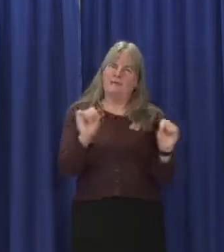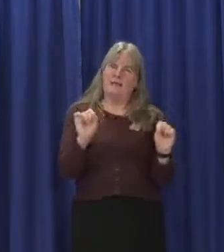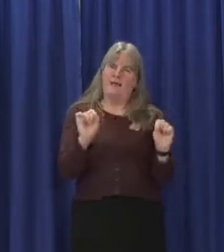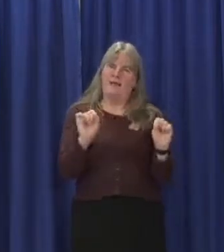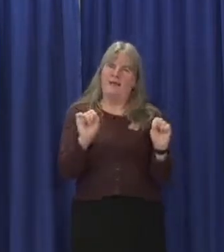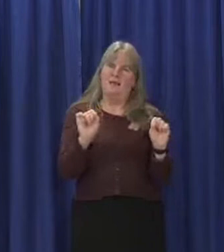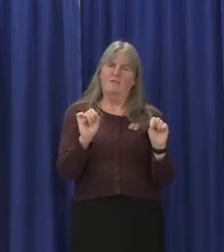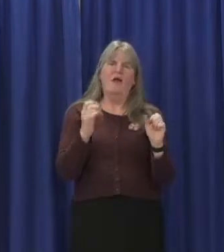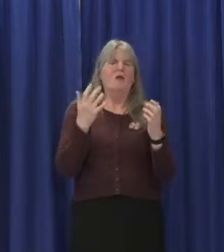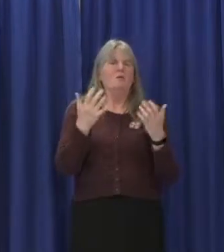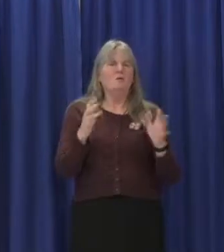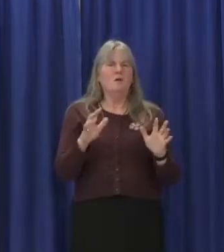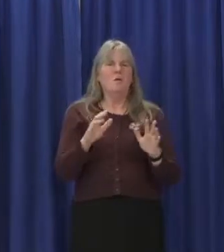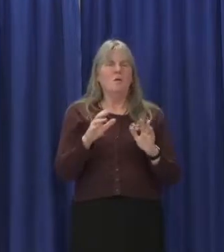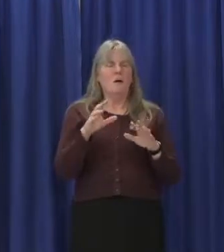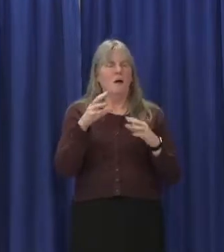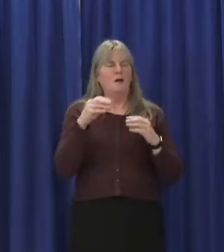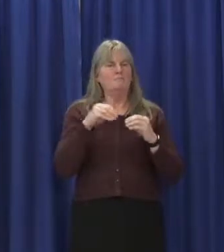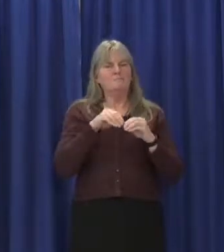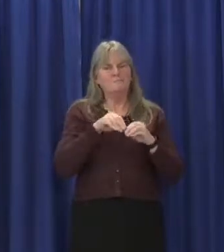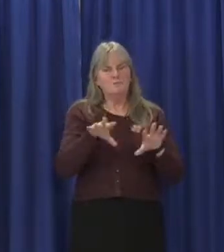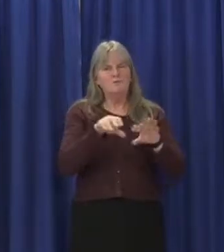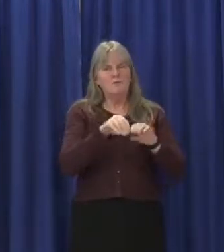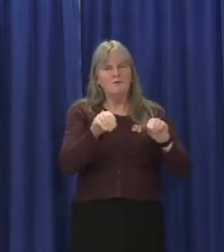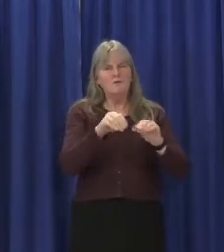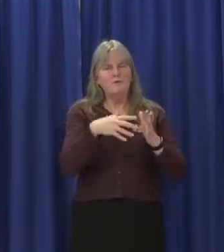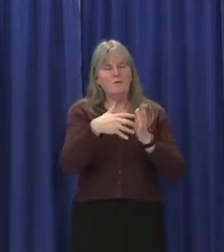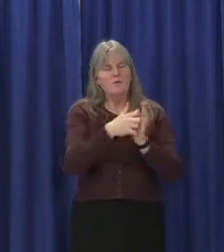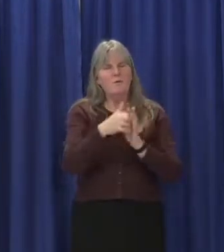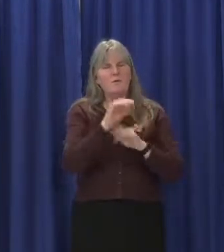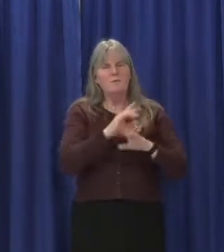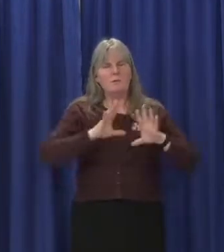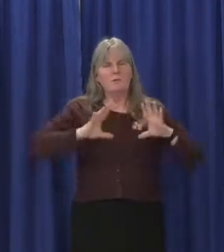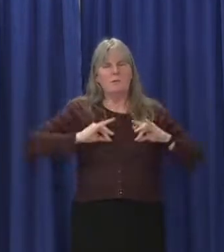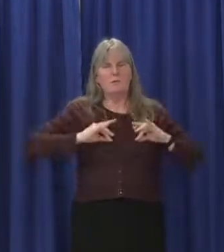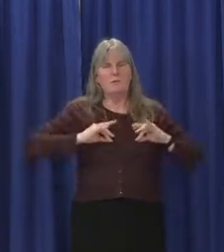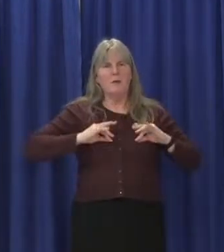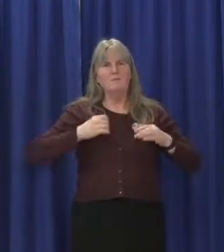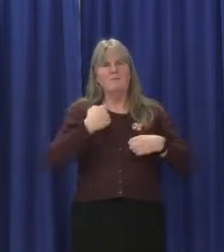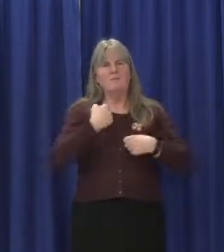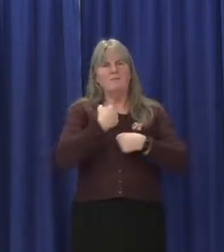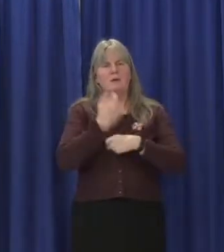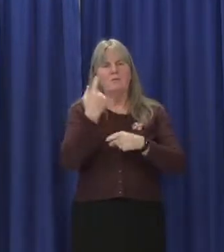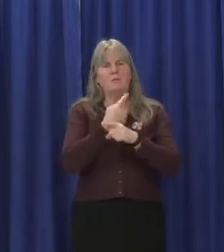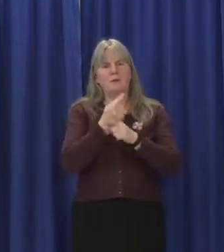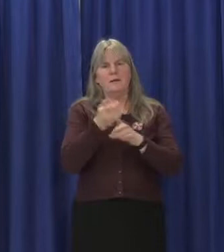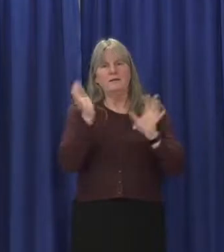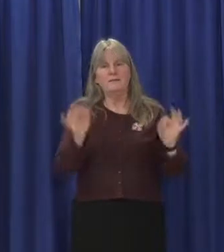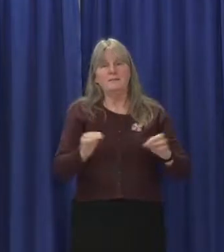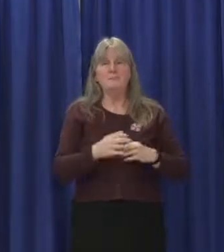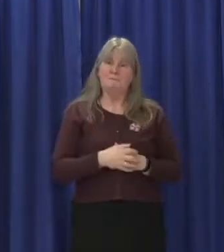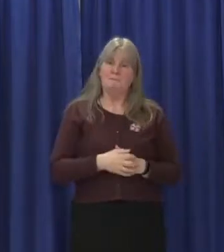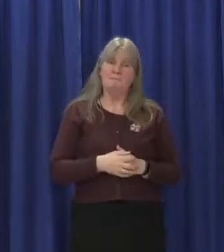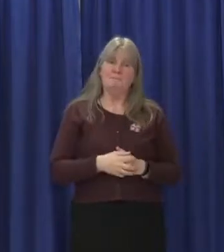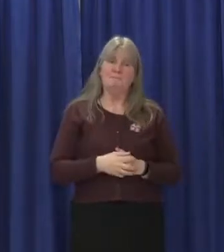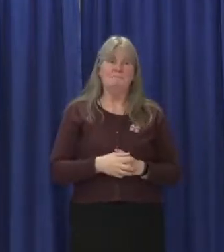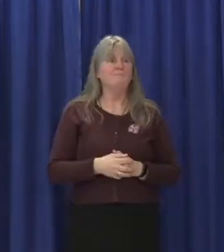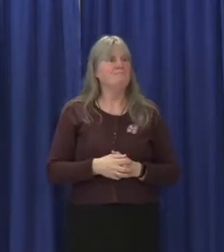people who are most vulnerable, and then making wise decisions along the way. Thank you.